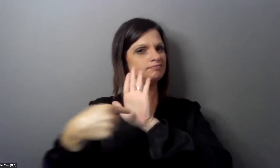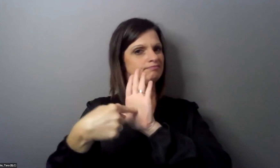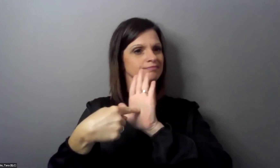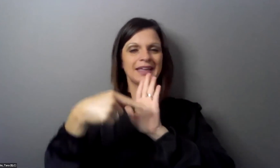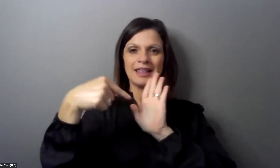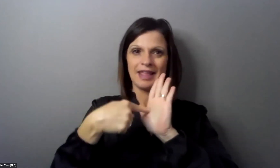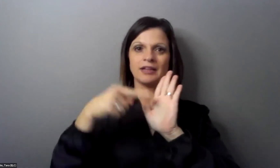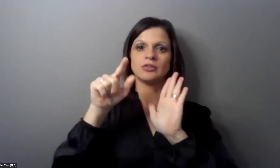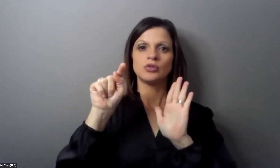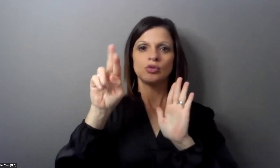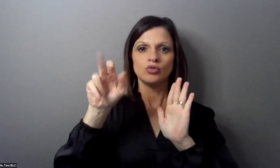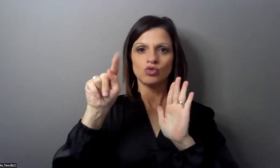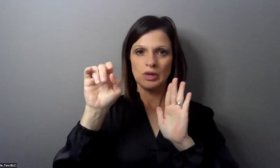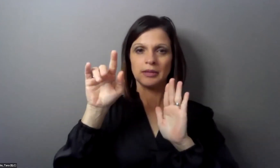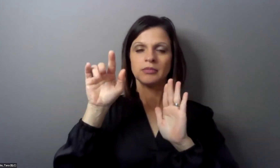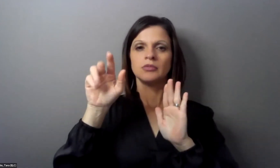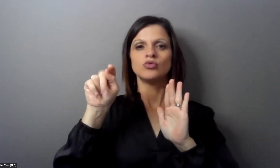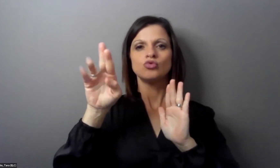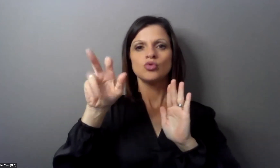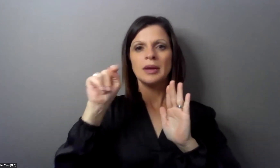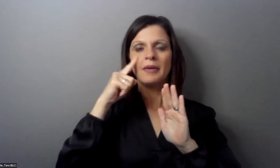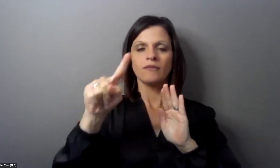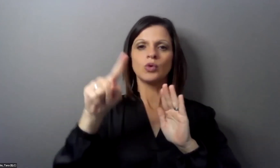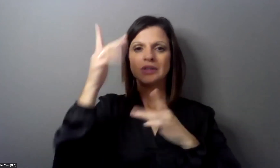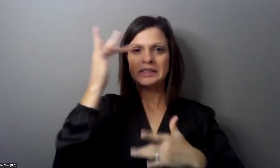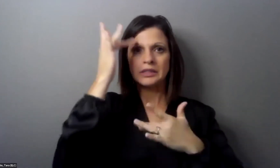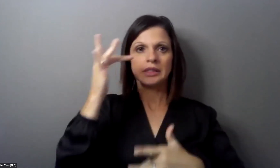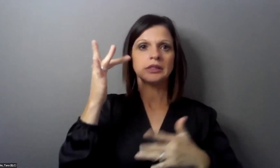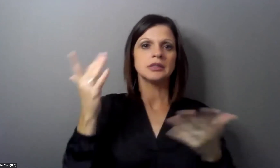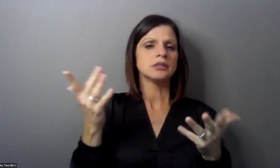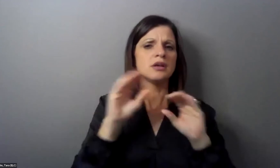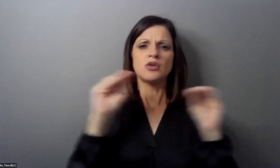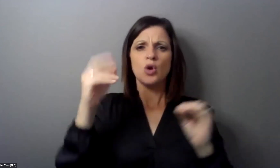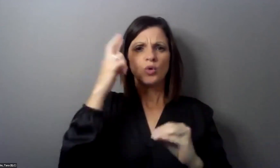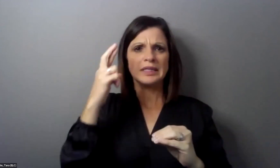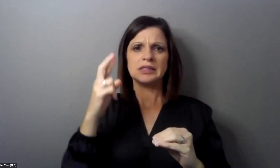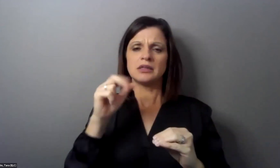we would not use some kind of medication or medical treatment for this.